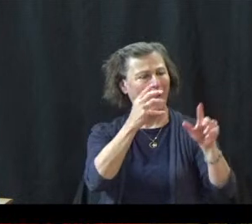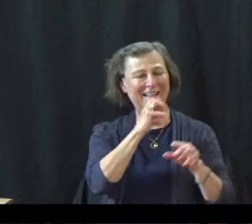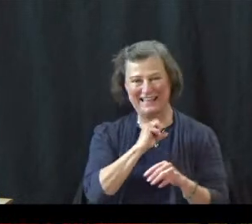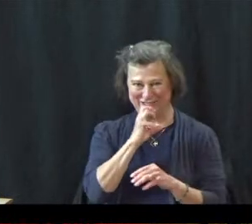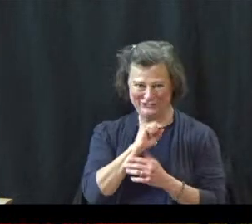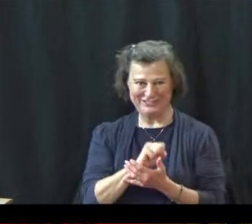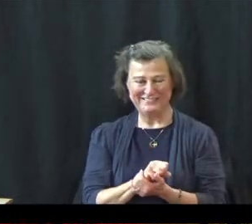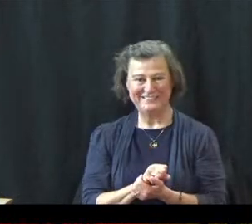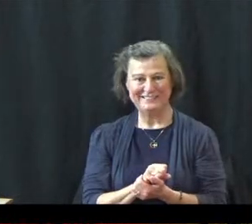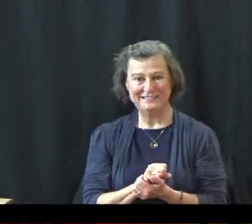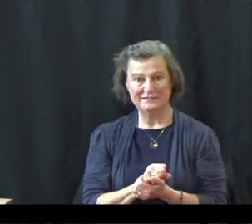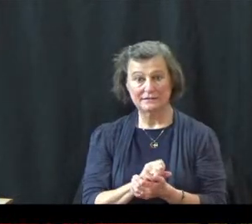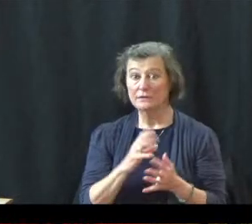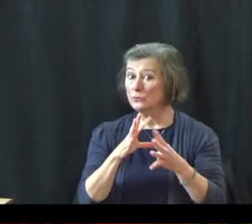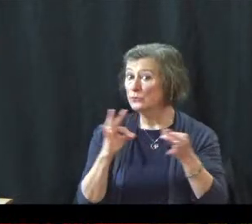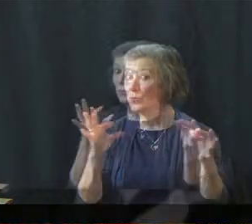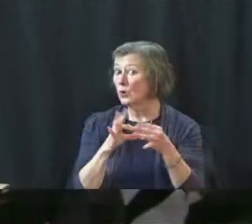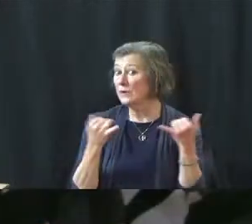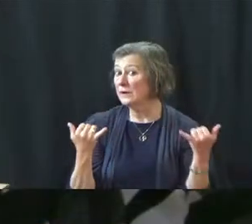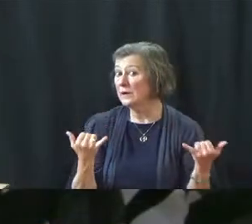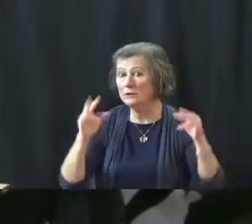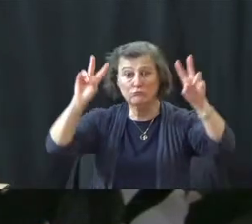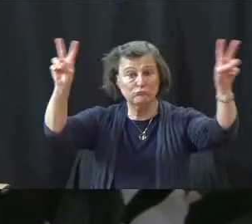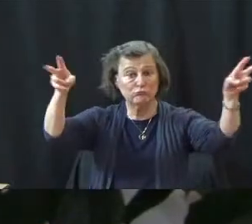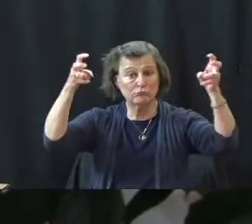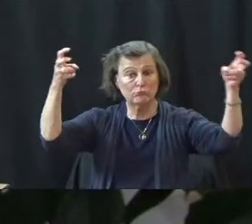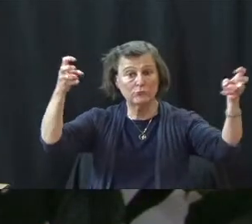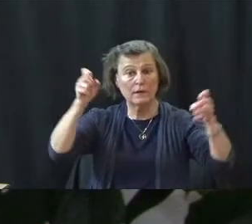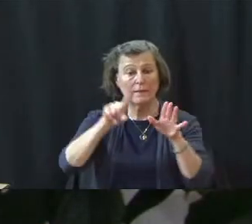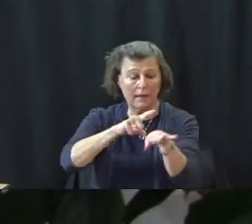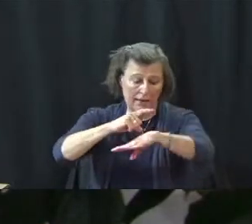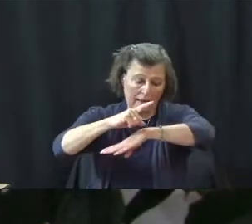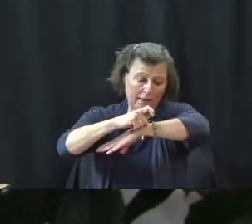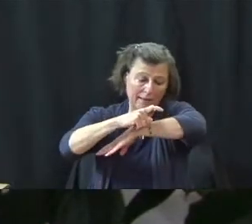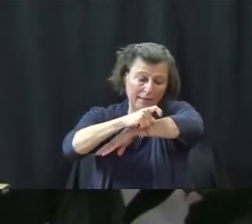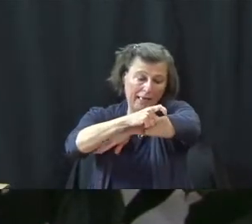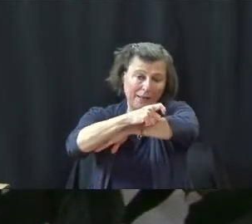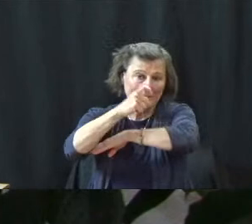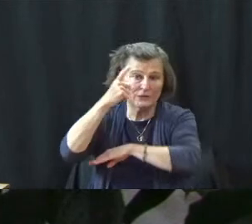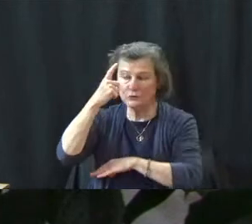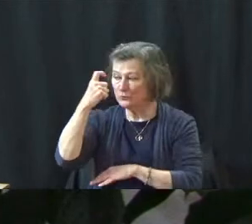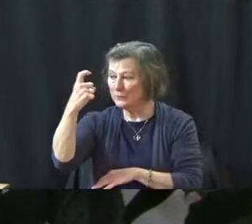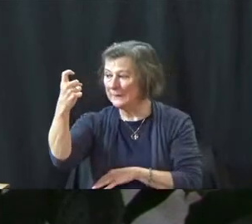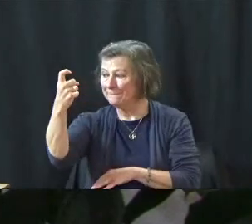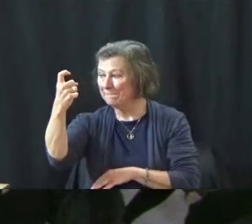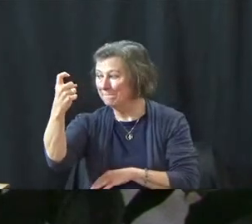The story I’m going to tell you today is called The Caterpillar's Journey, by Celia Riaha.